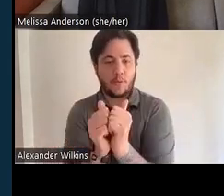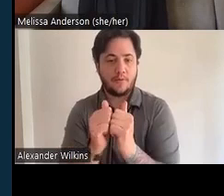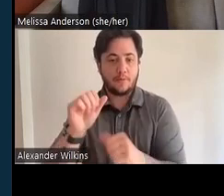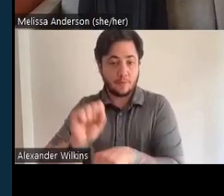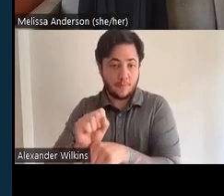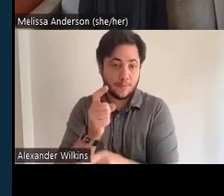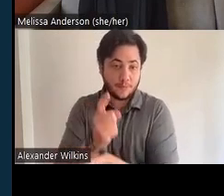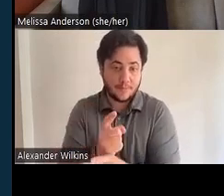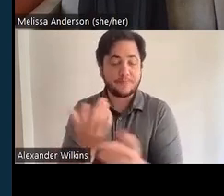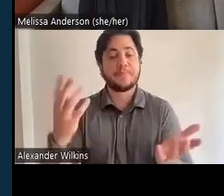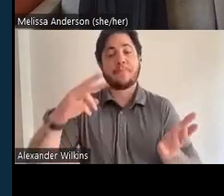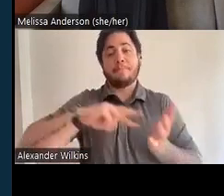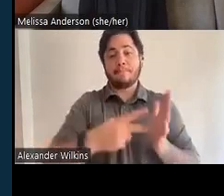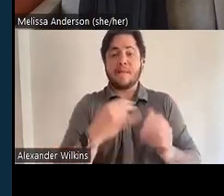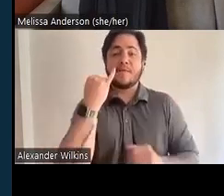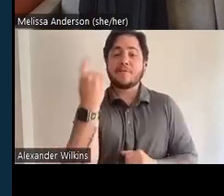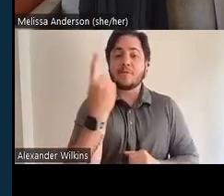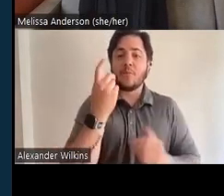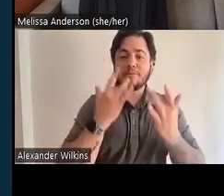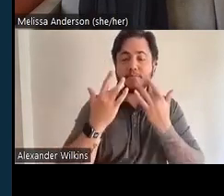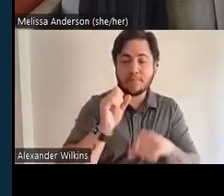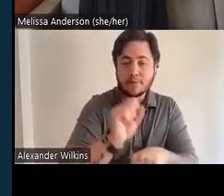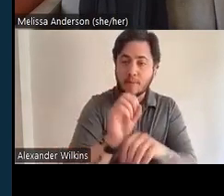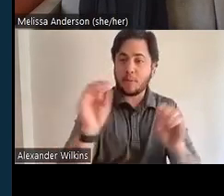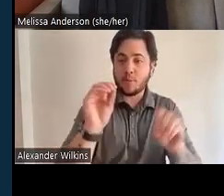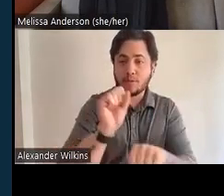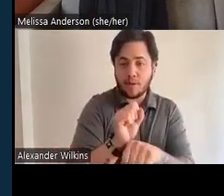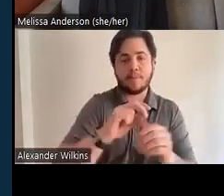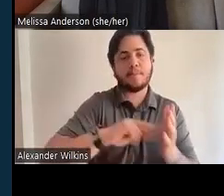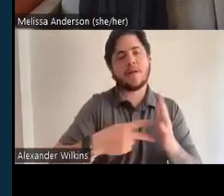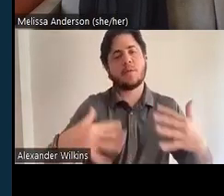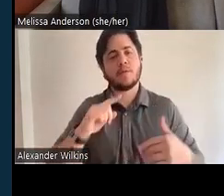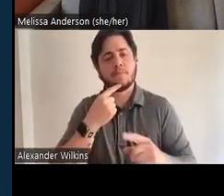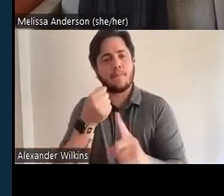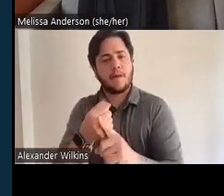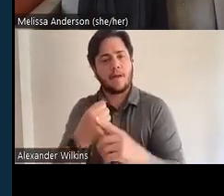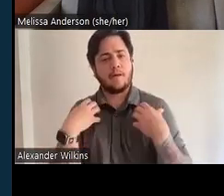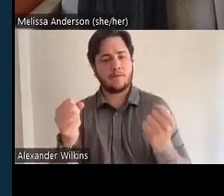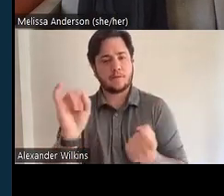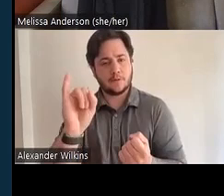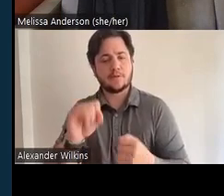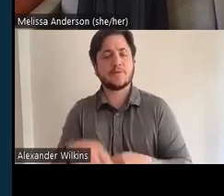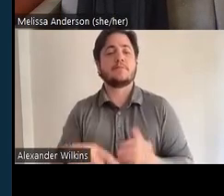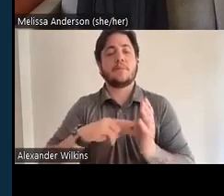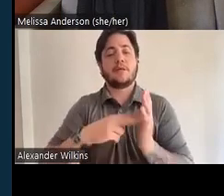they often lack insurance and are stuck with substandard public insurance plans.